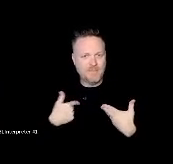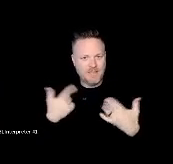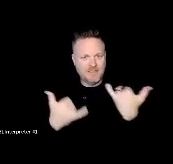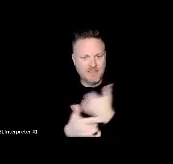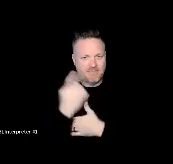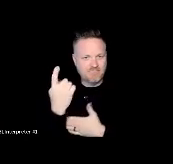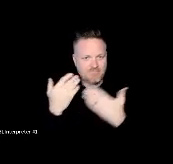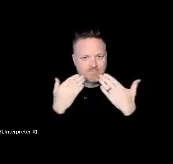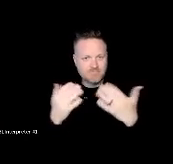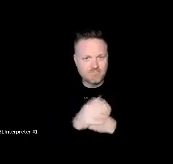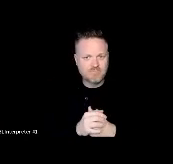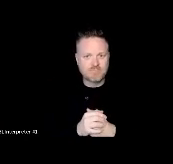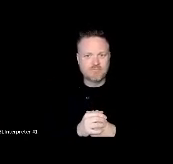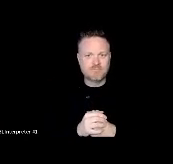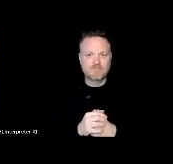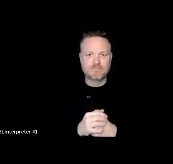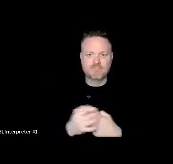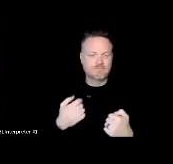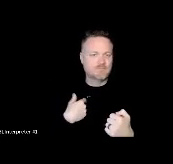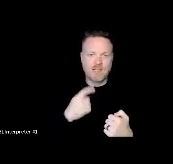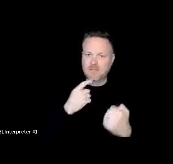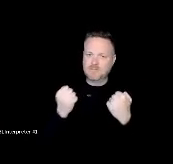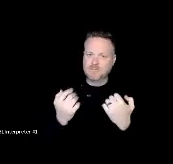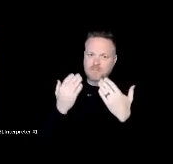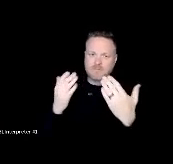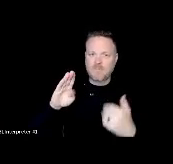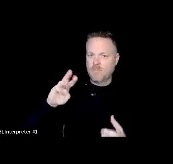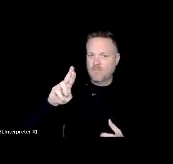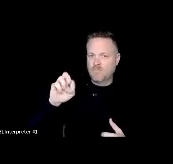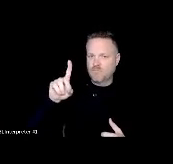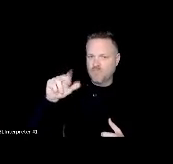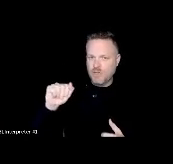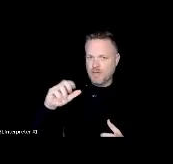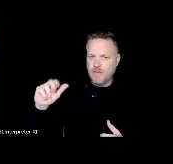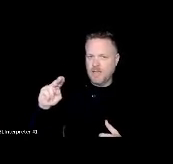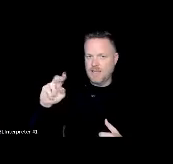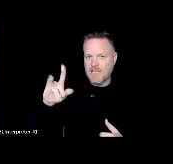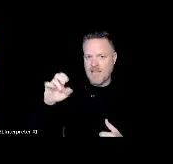I can't recommend Brenda and Natalie from BrainSTEPS enough. I don't know any of you